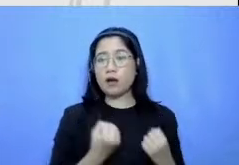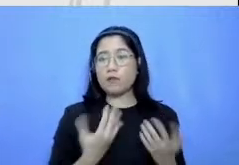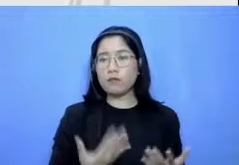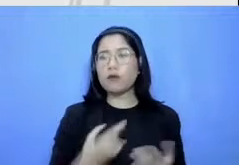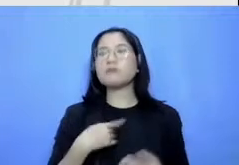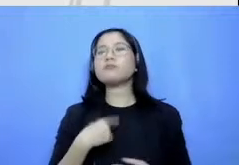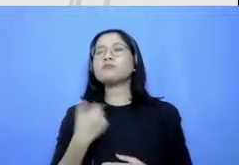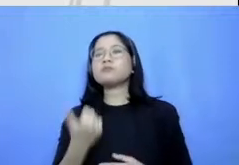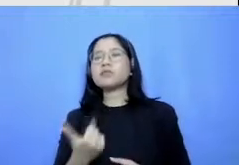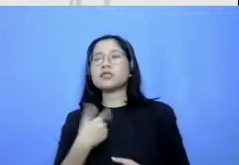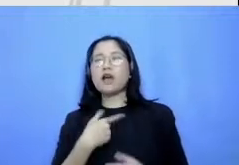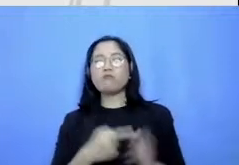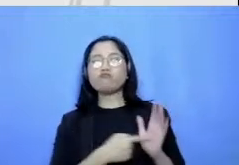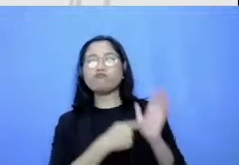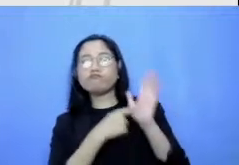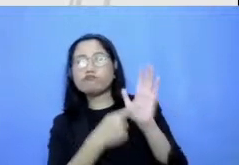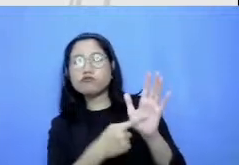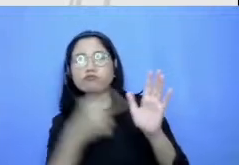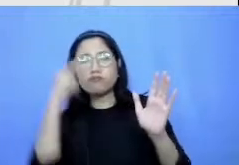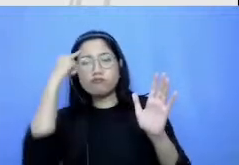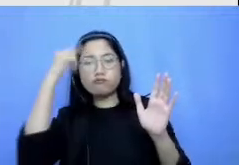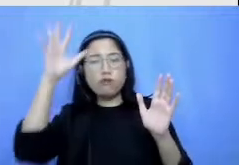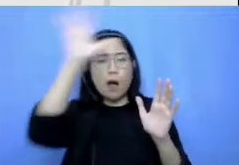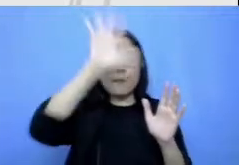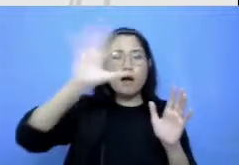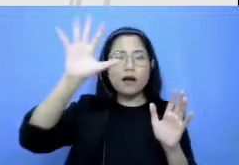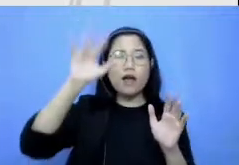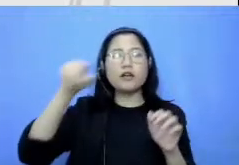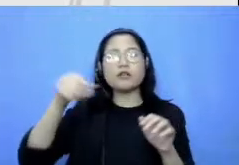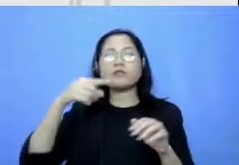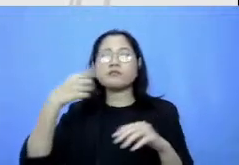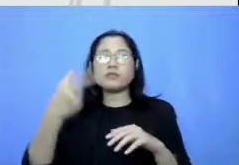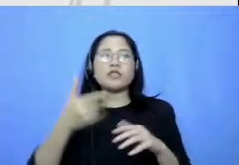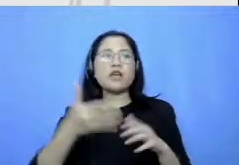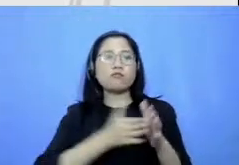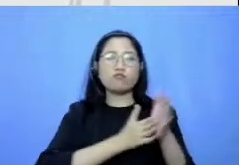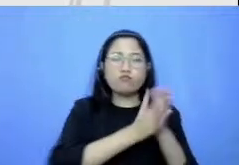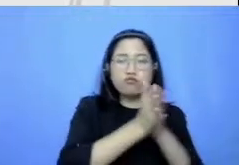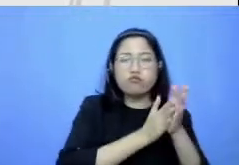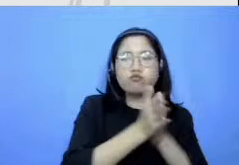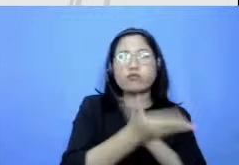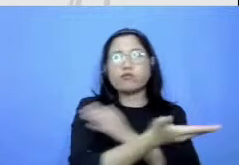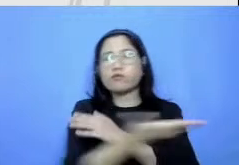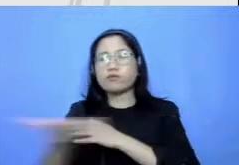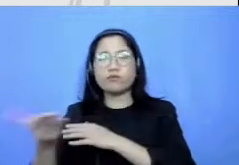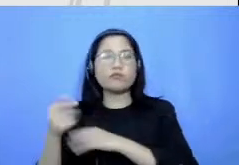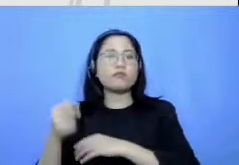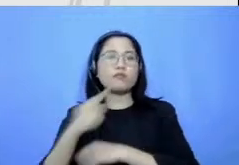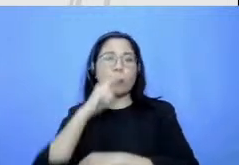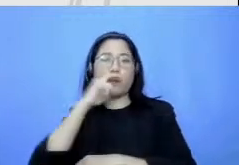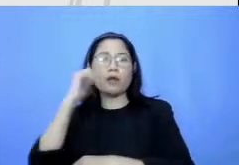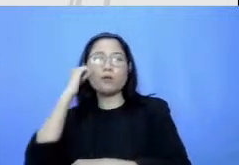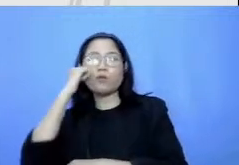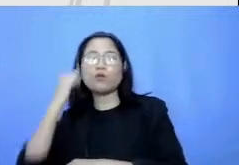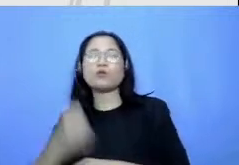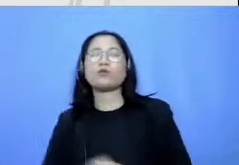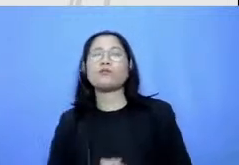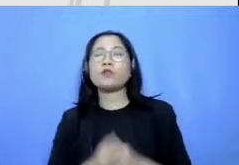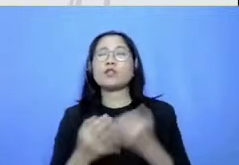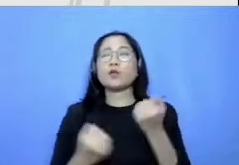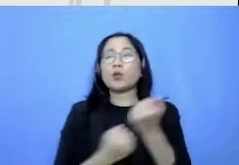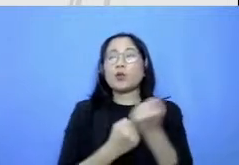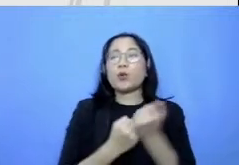can be a weapon or can be a source of energy for motivation, Mr. and Mrs. his moral support for